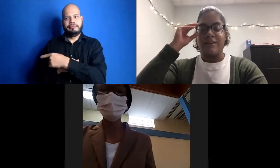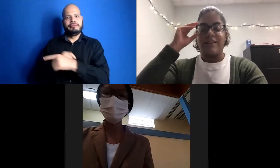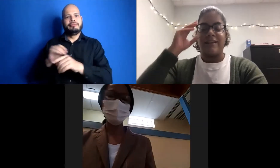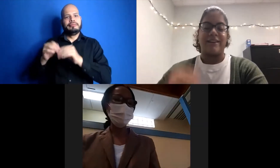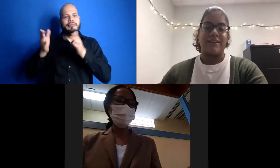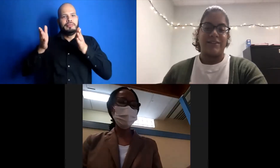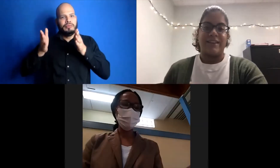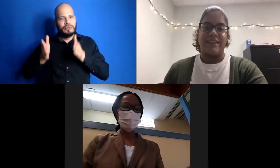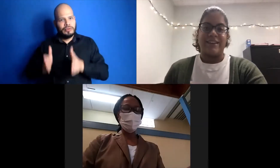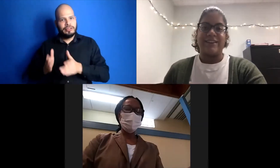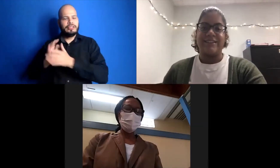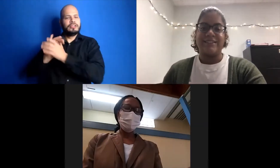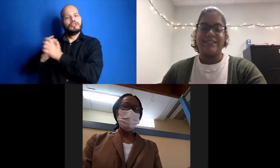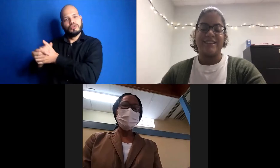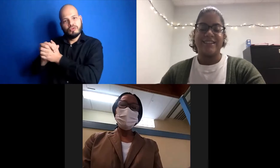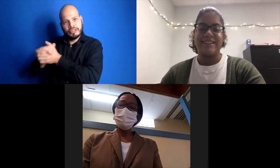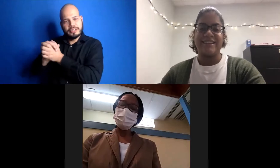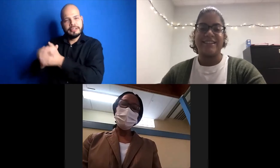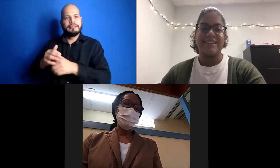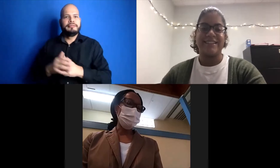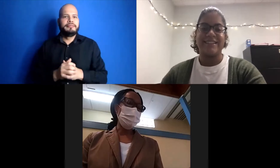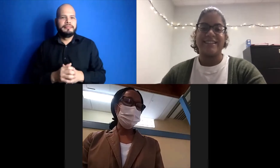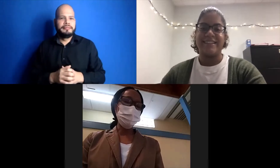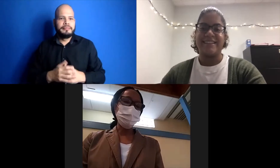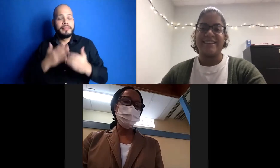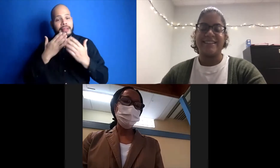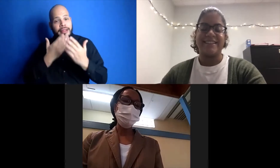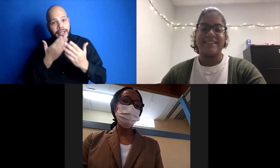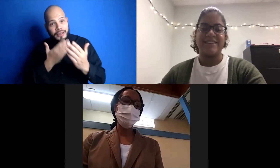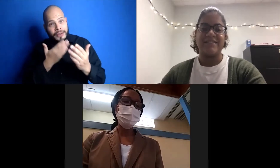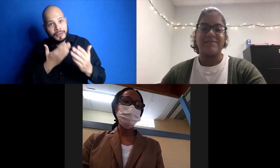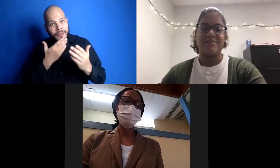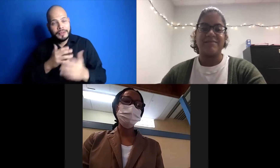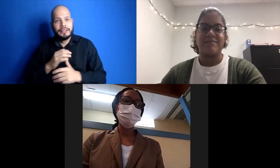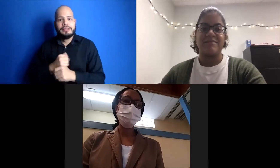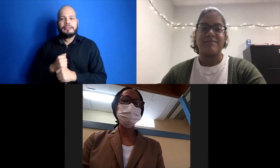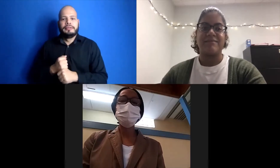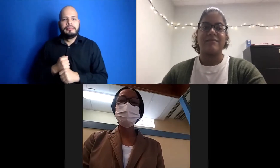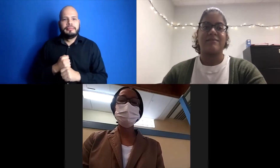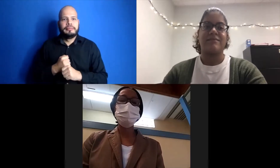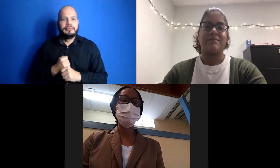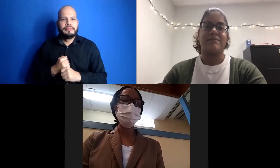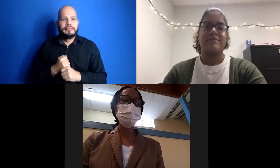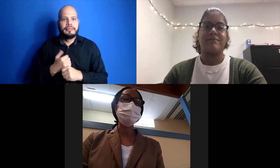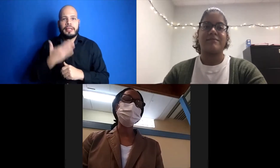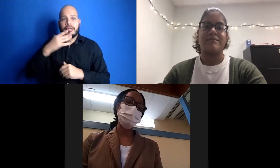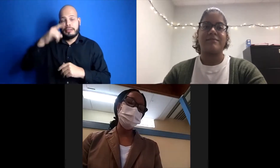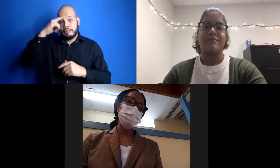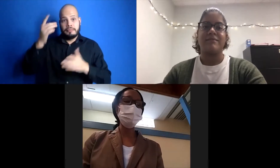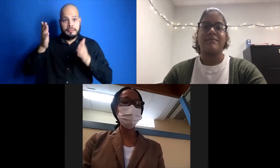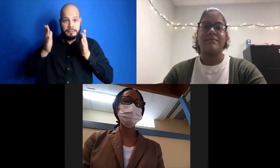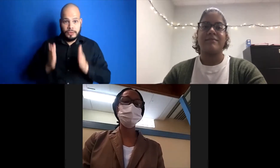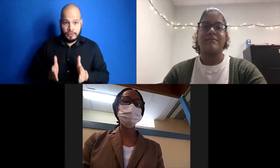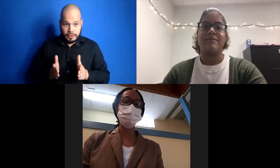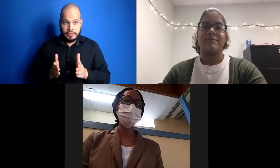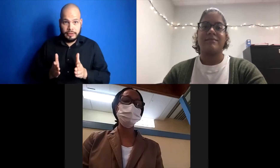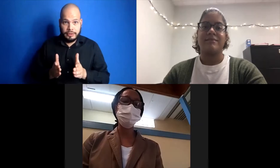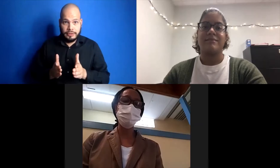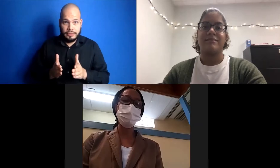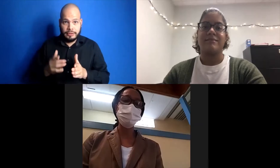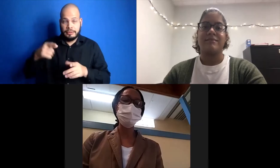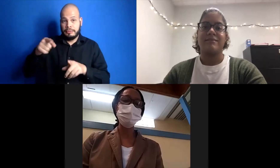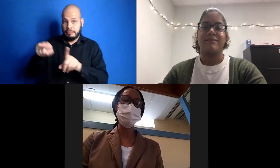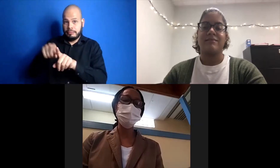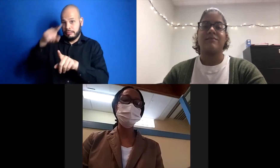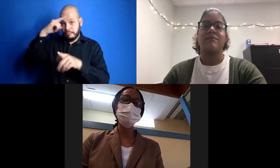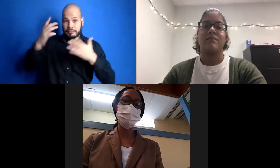thank you thank you so um as a black person uh as a black indigenous person of color and deaf